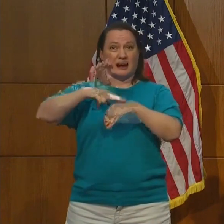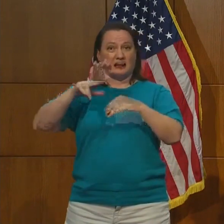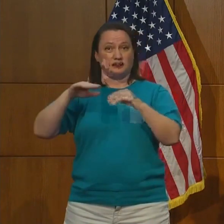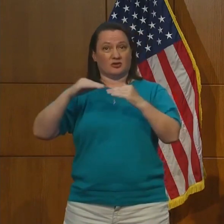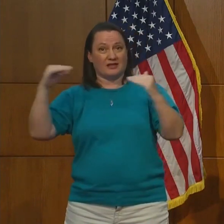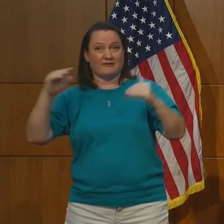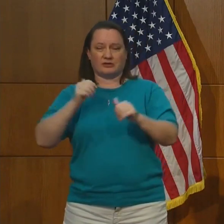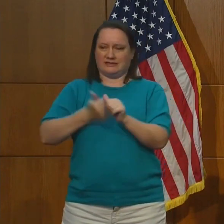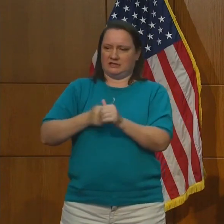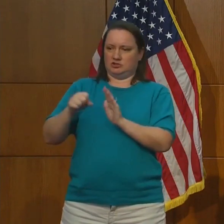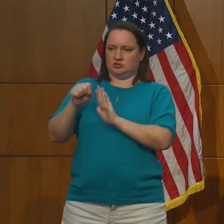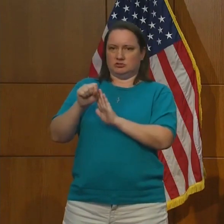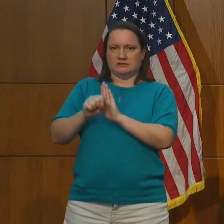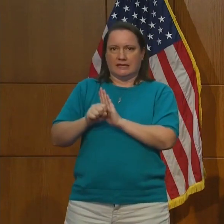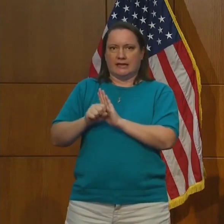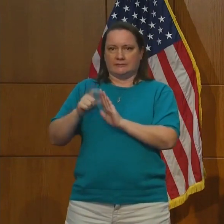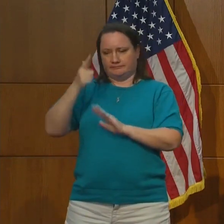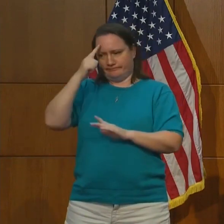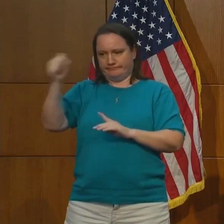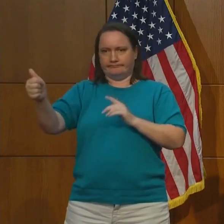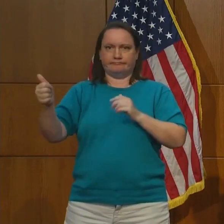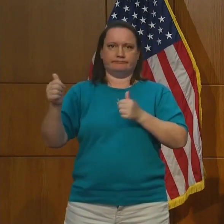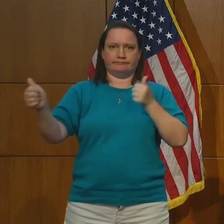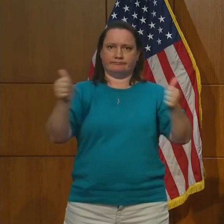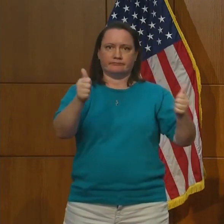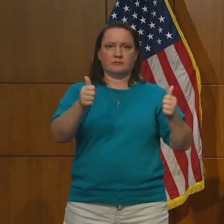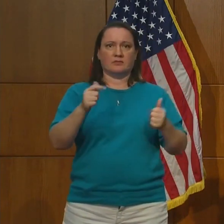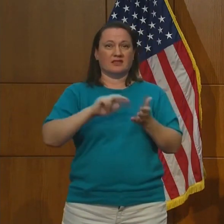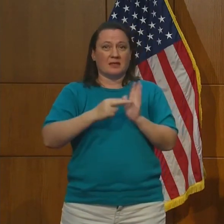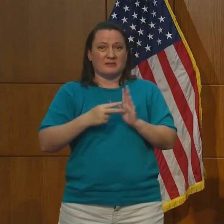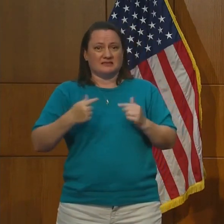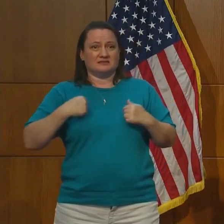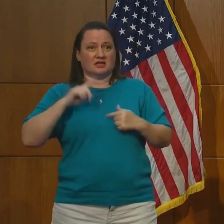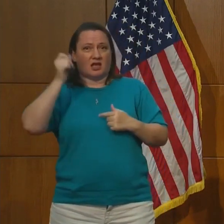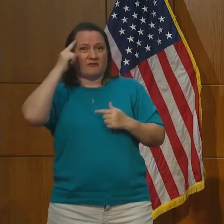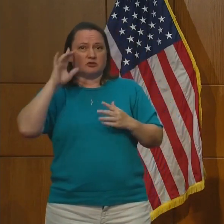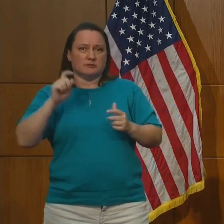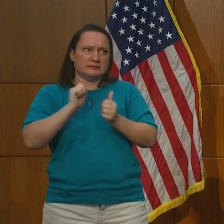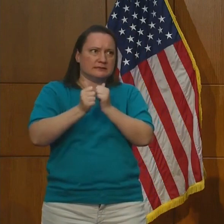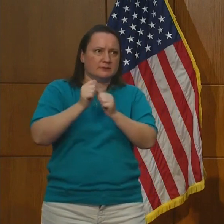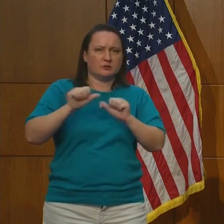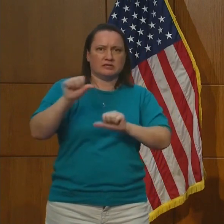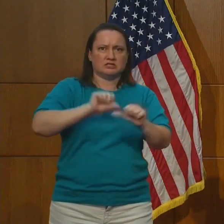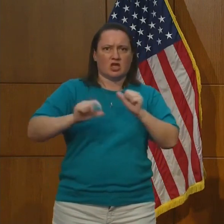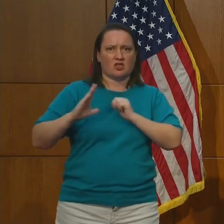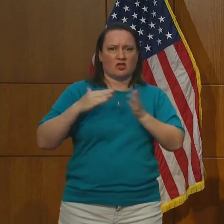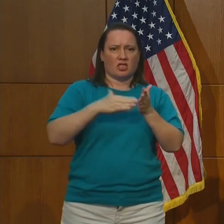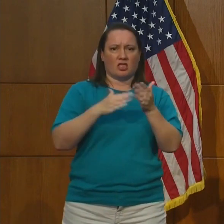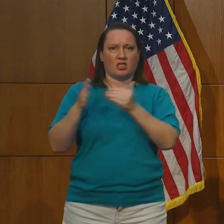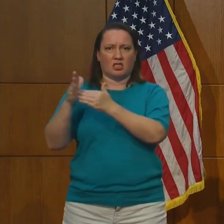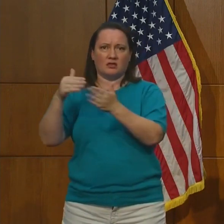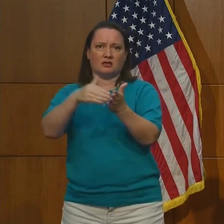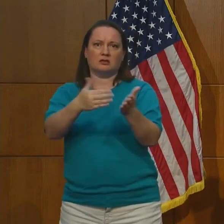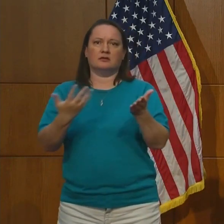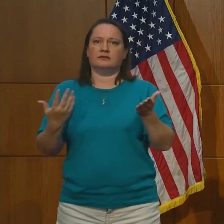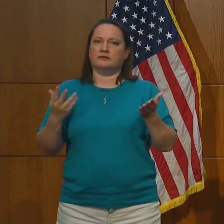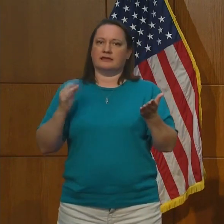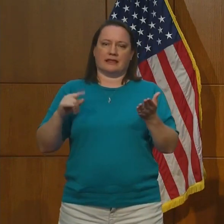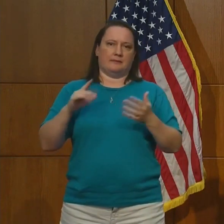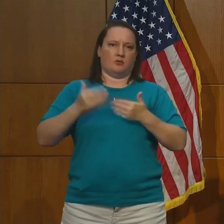FEBRUARY AND THERE'S BEEN NO ACTION NO PROGRAM NATIONALLY AND WITHIN THAT ALL STATE TO DO